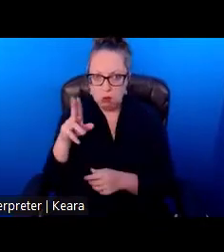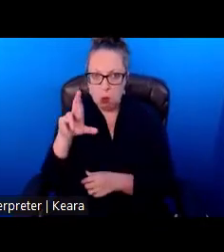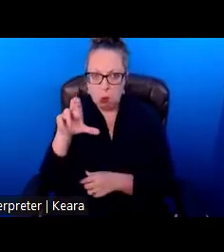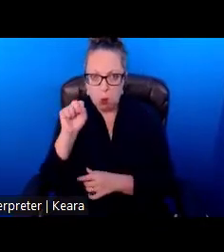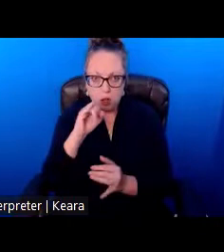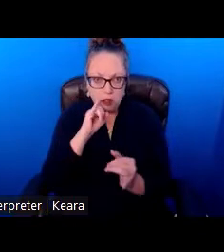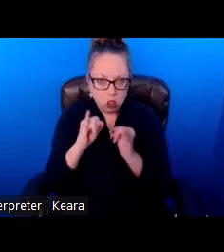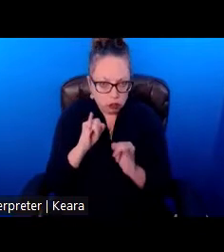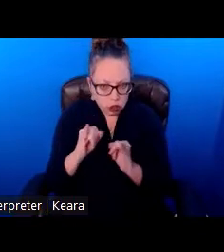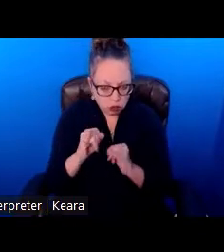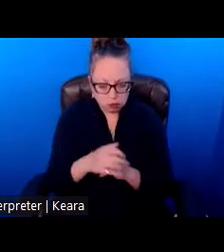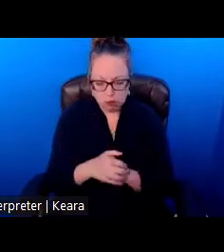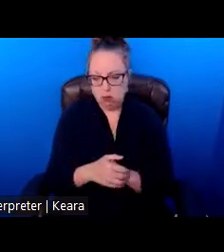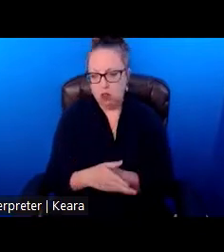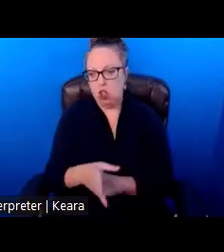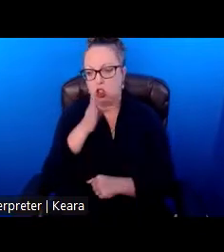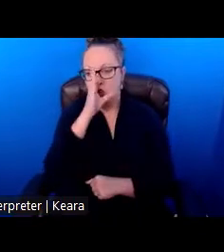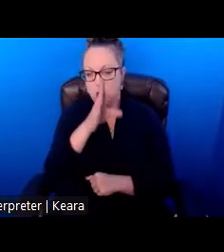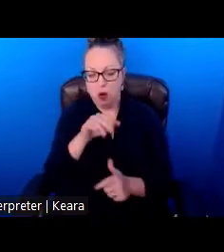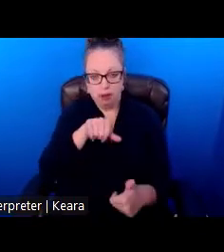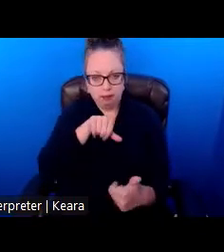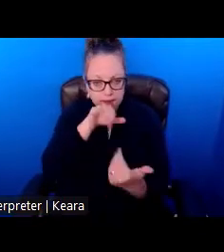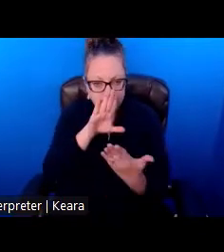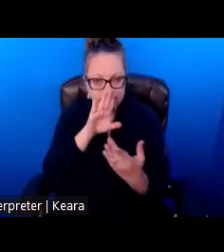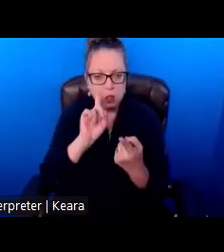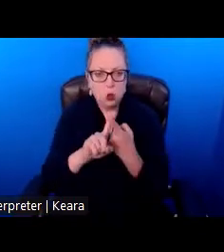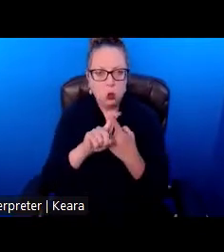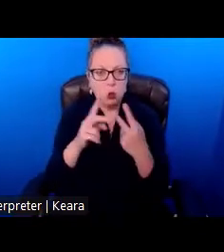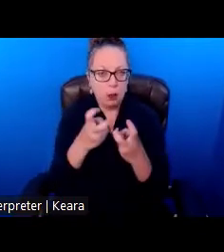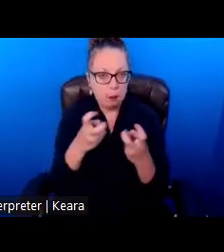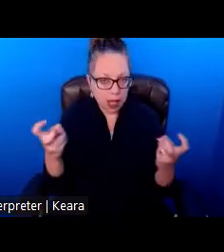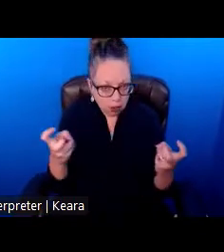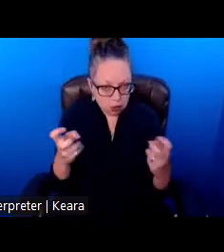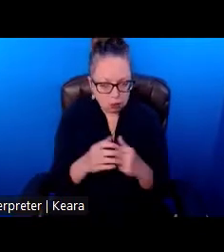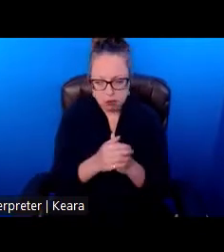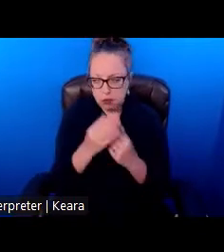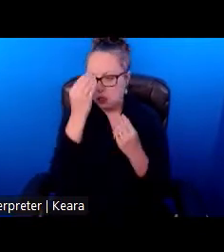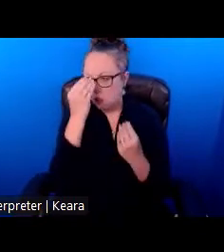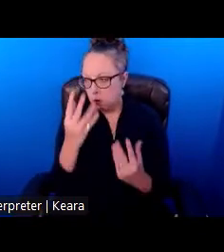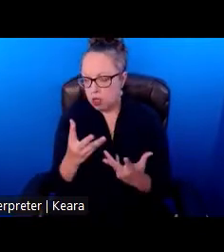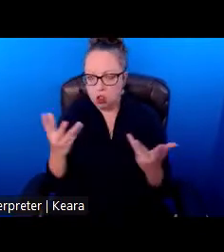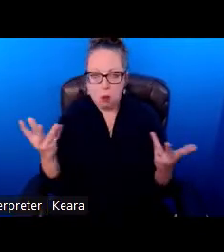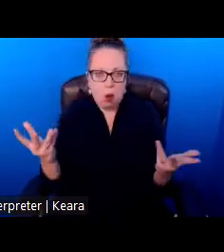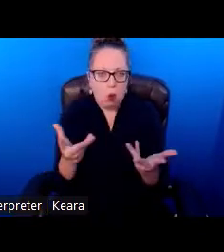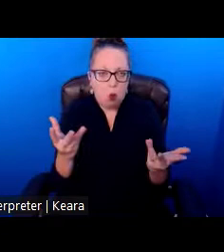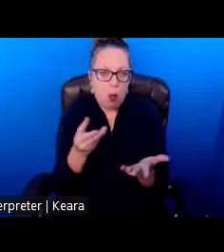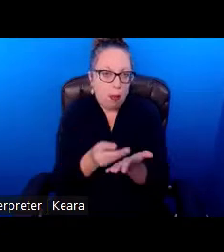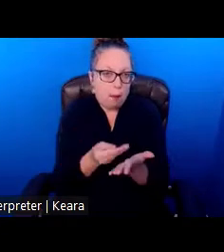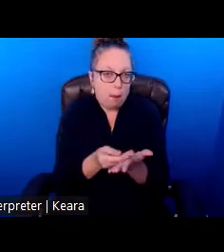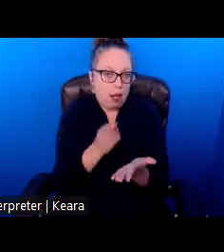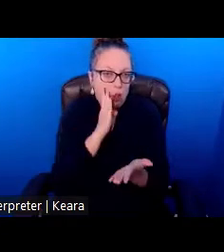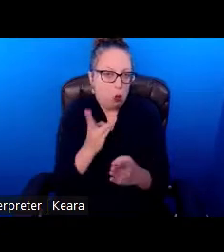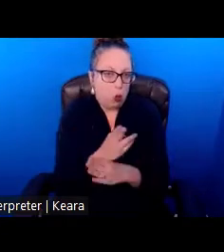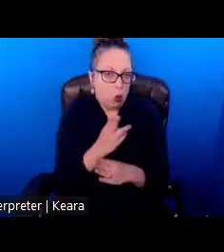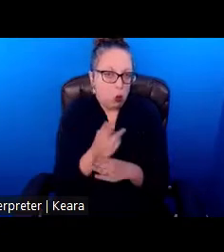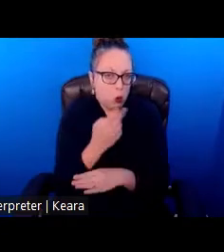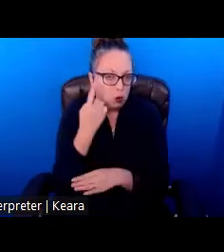Direct appeals to the panel (e.g. “Please consider funding my work”). Information about what the funding would be used for should you receive an award.